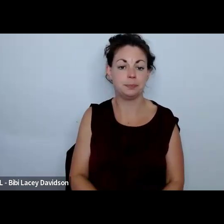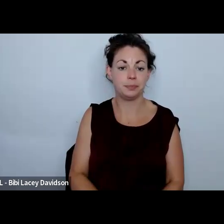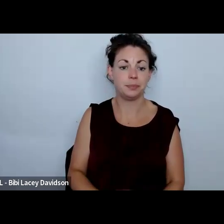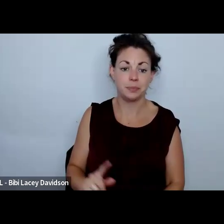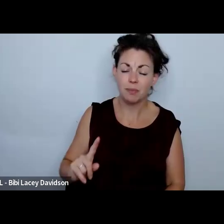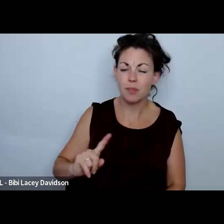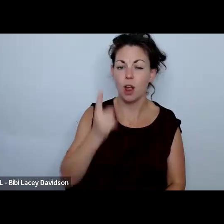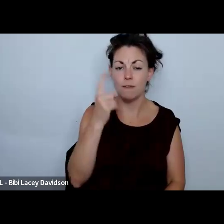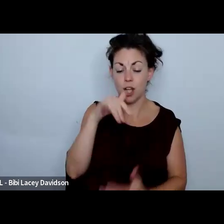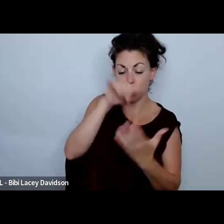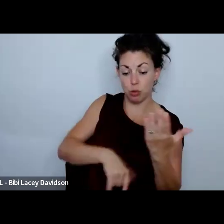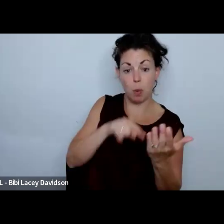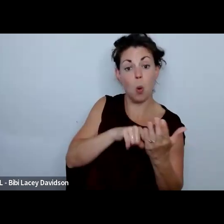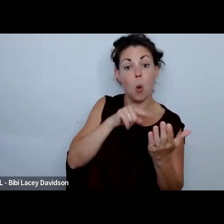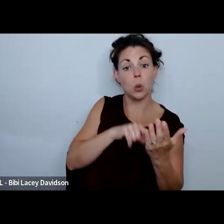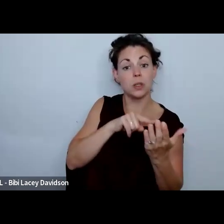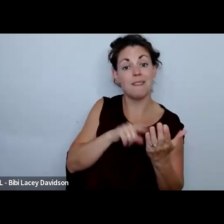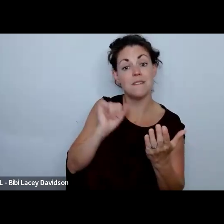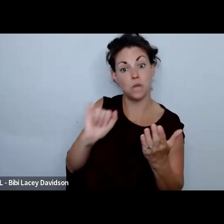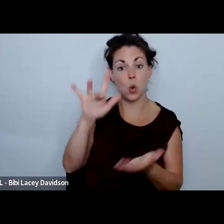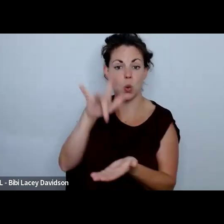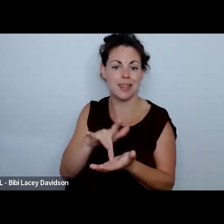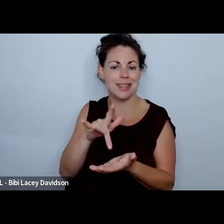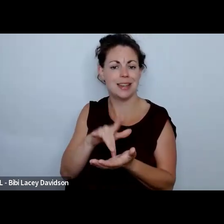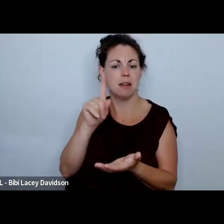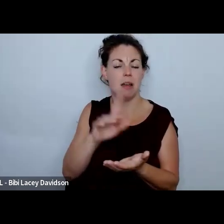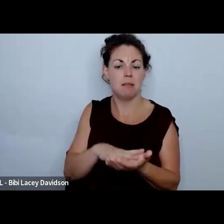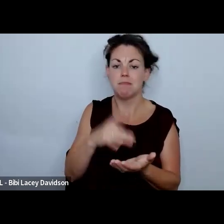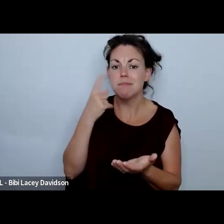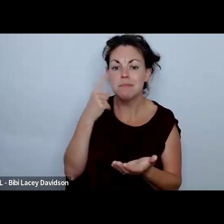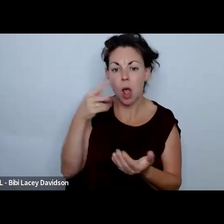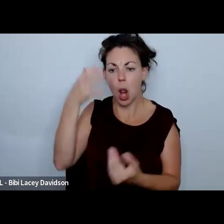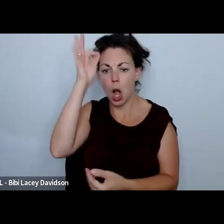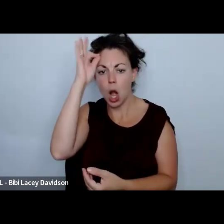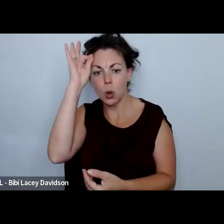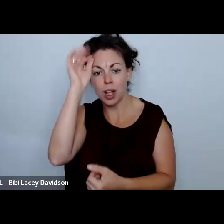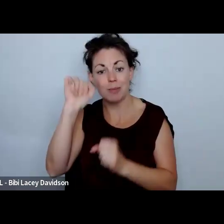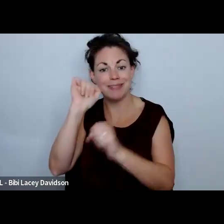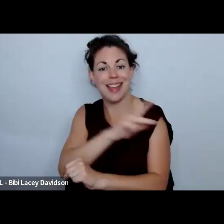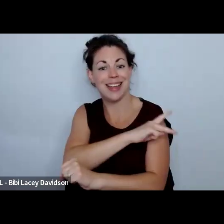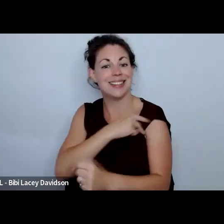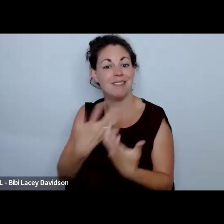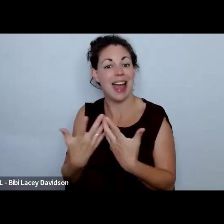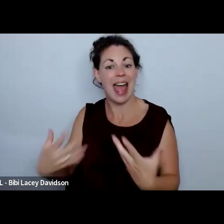infrastructure are accessible, and how they can be better supported to fulfill their responsibilities to disabled